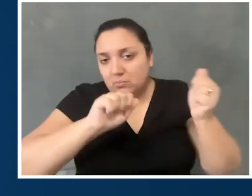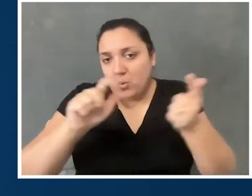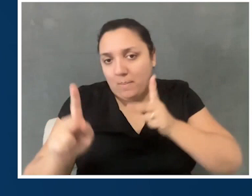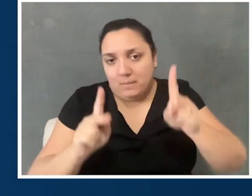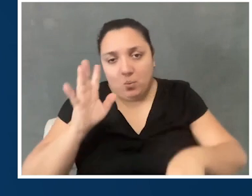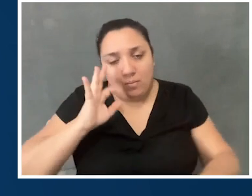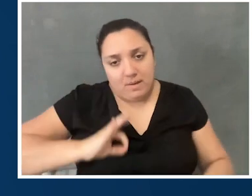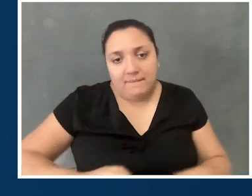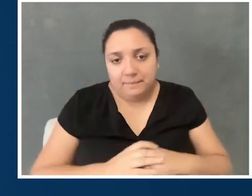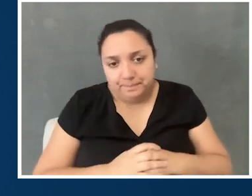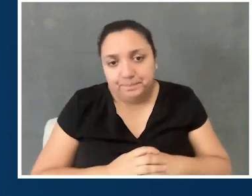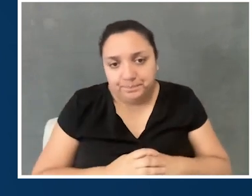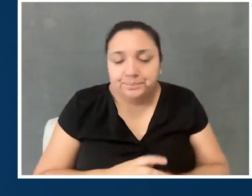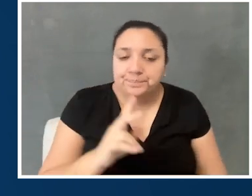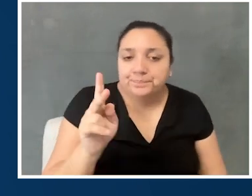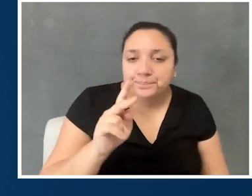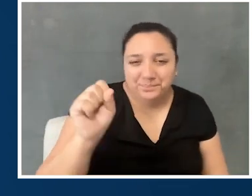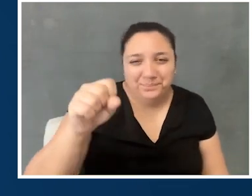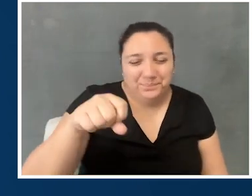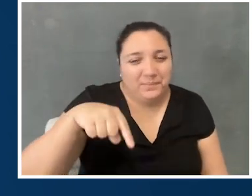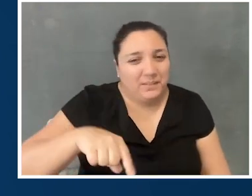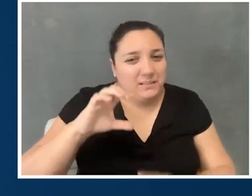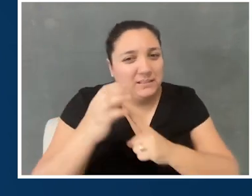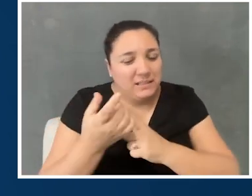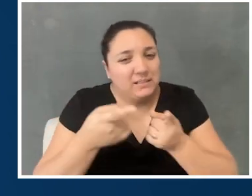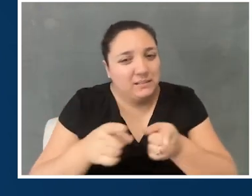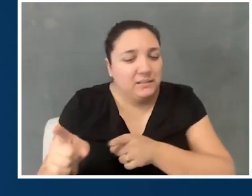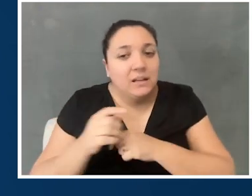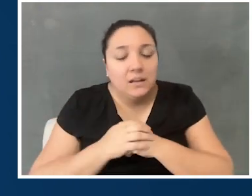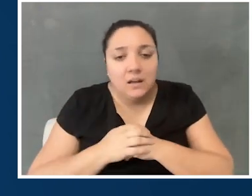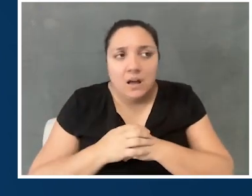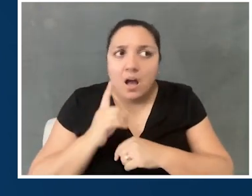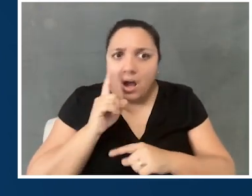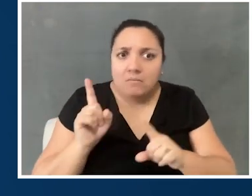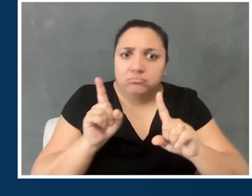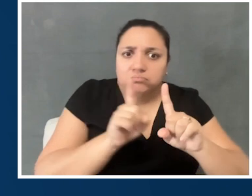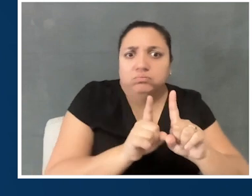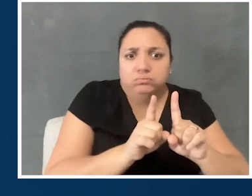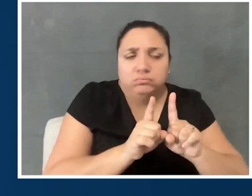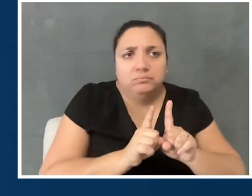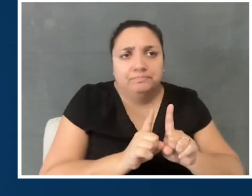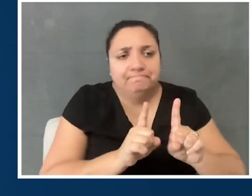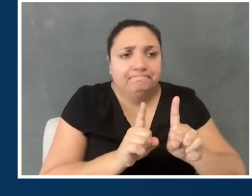really looking at sidewalks, there are times where I've been with people where they see someone who is using a wheelchair